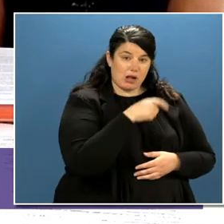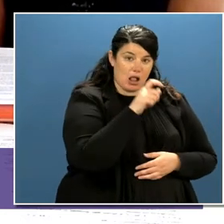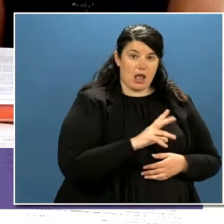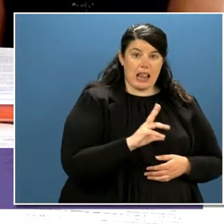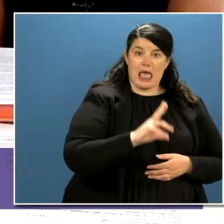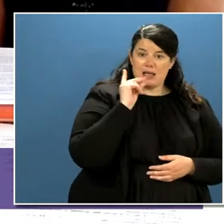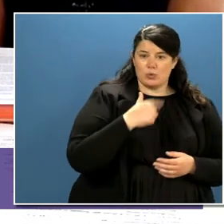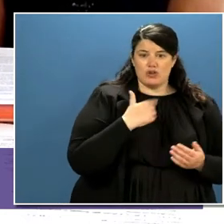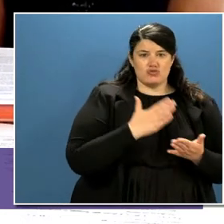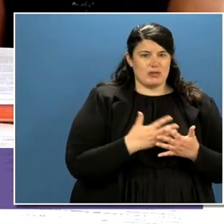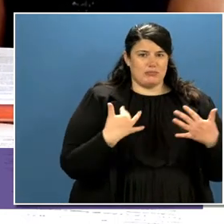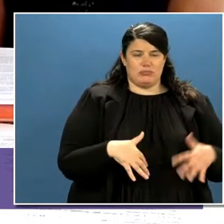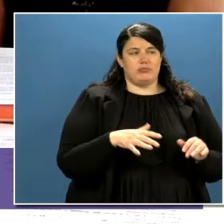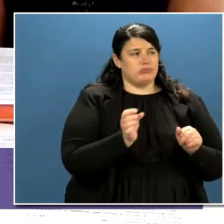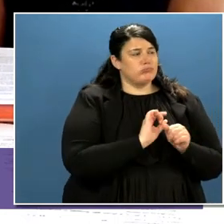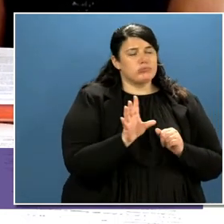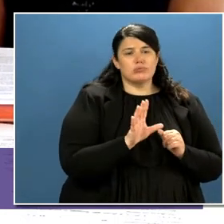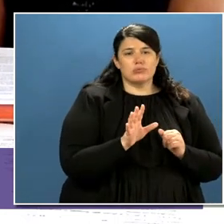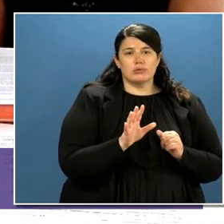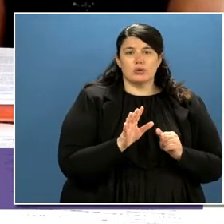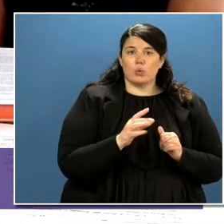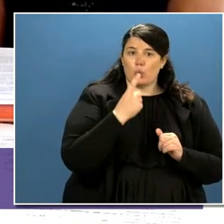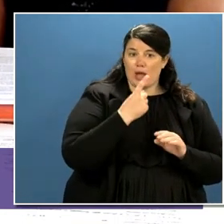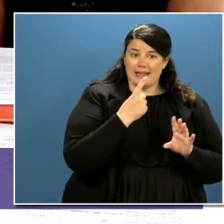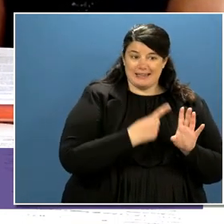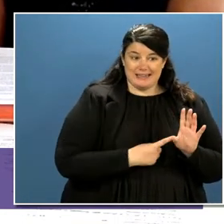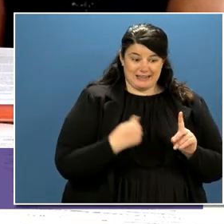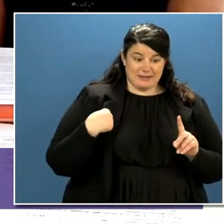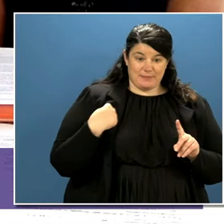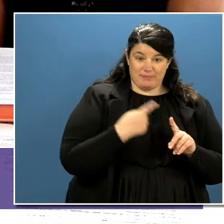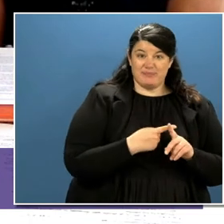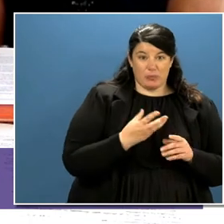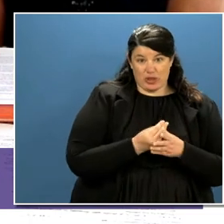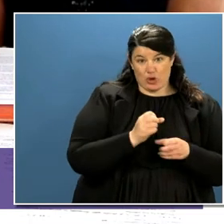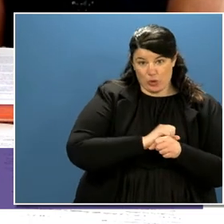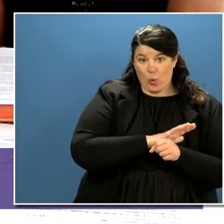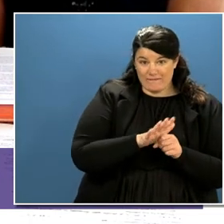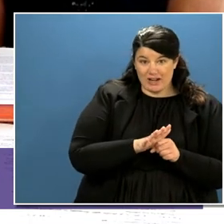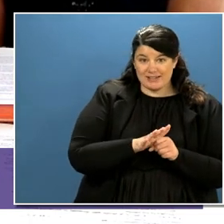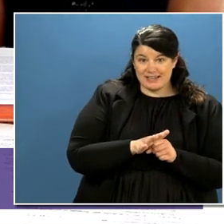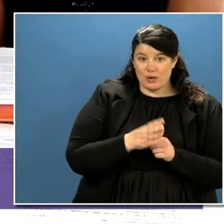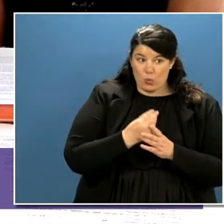really great year, believe it or not, in COVID-19, with one of our clients that